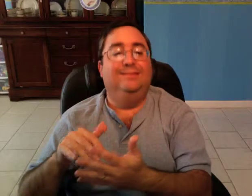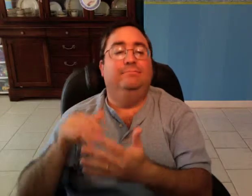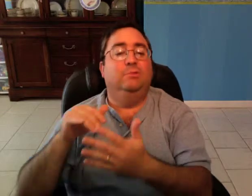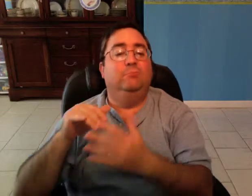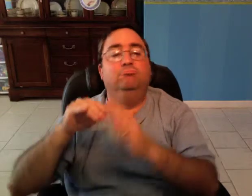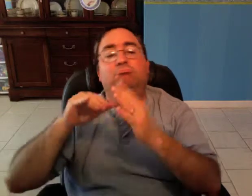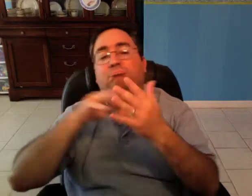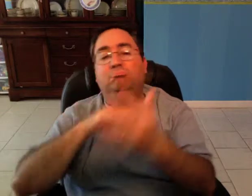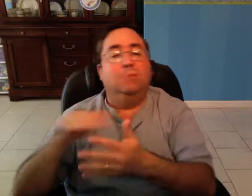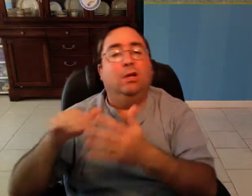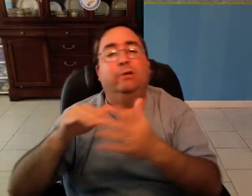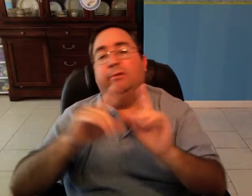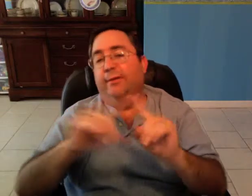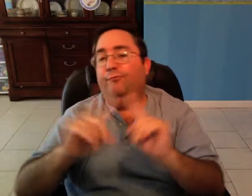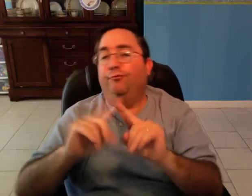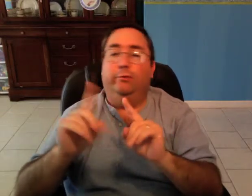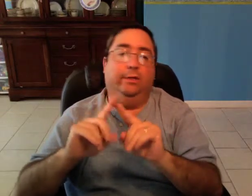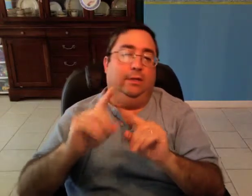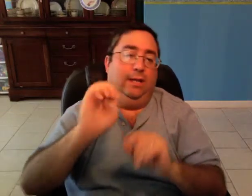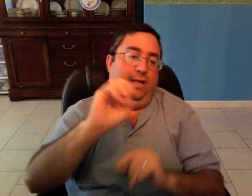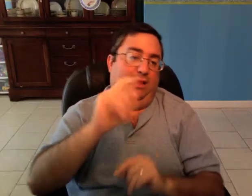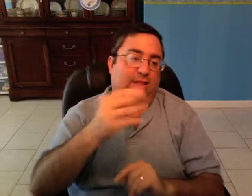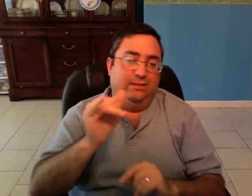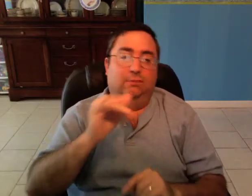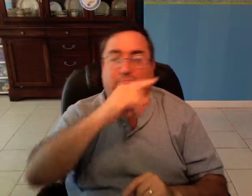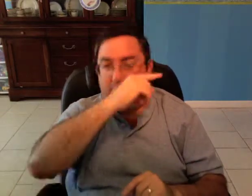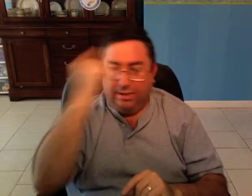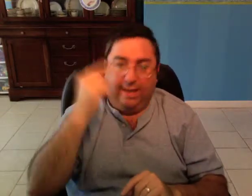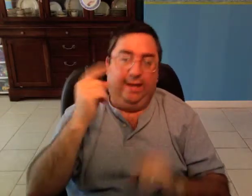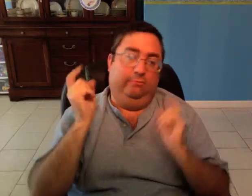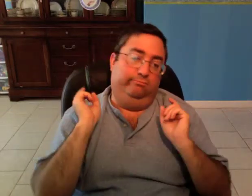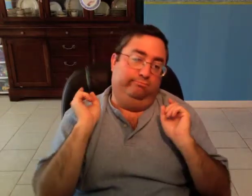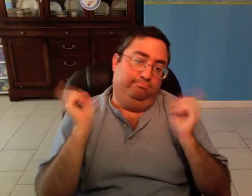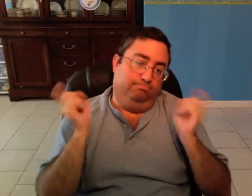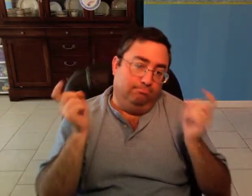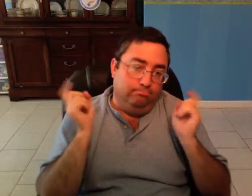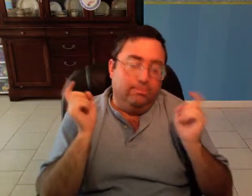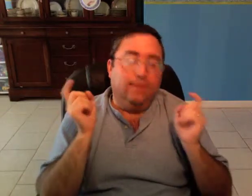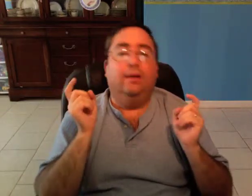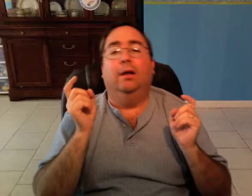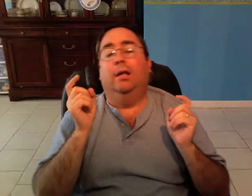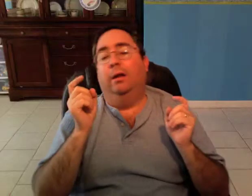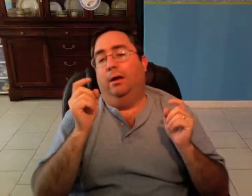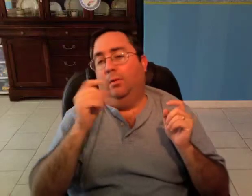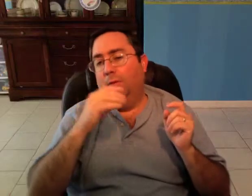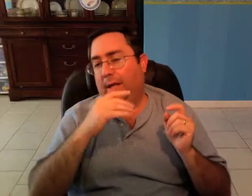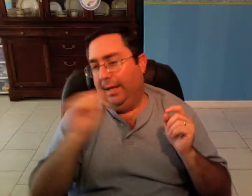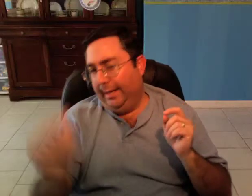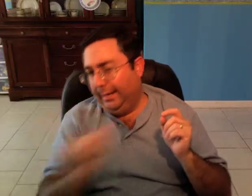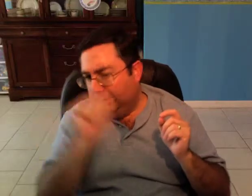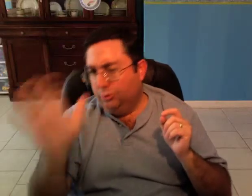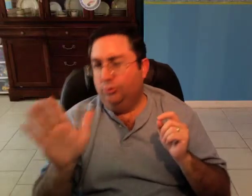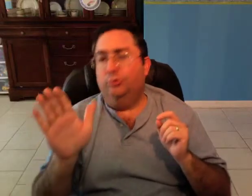They study different ethnic groups, such as Blacks, Whites, Asians,